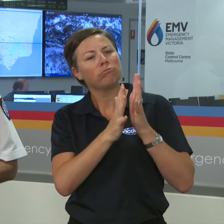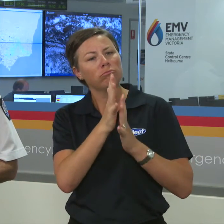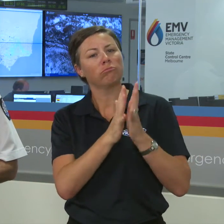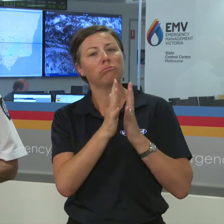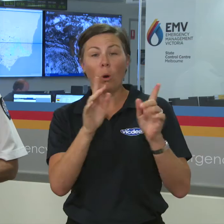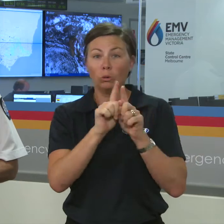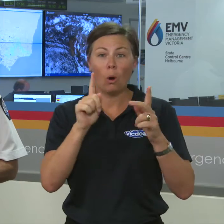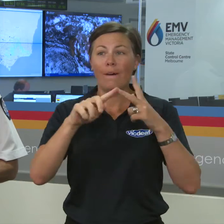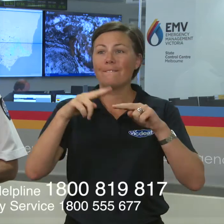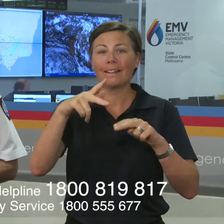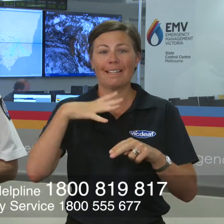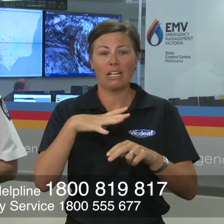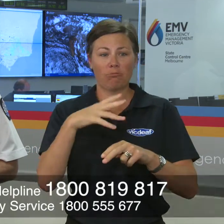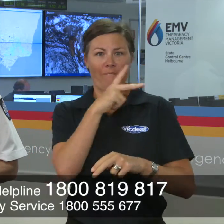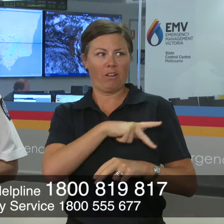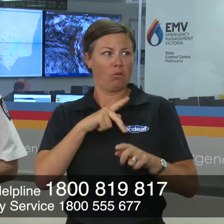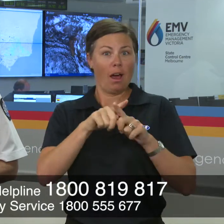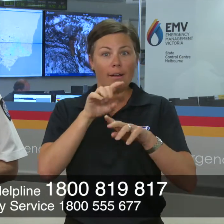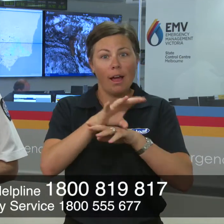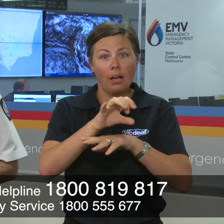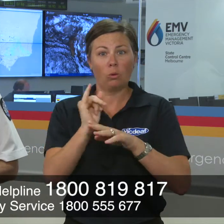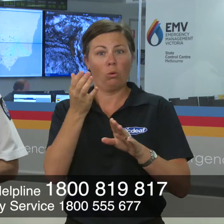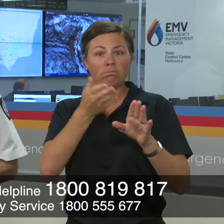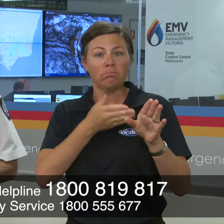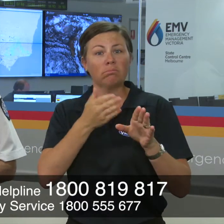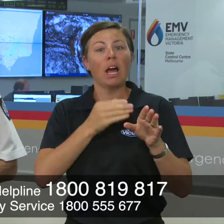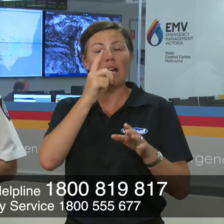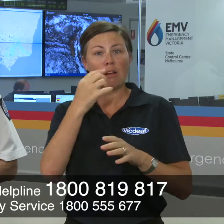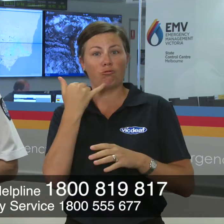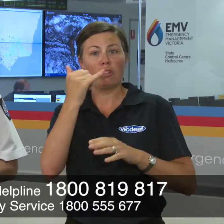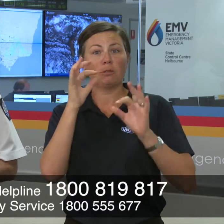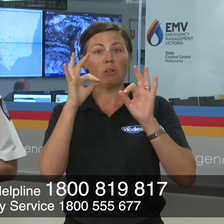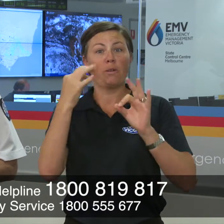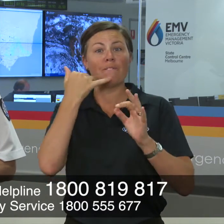you need professional help, the Victim Support Helpline is available, and that can be accessed through the NRS.